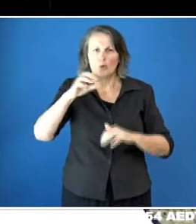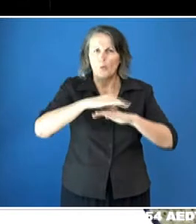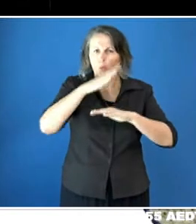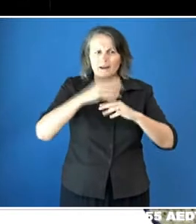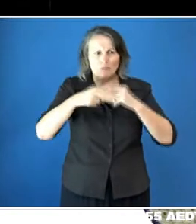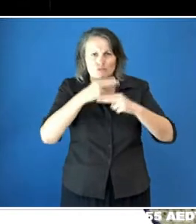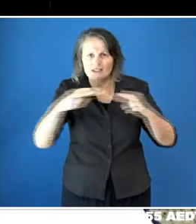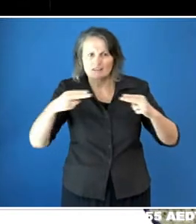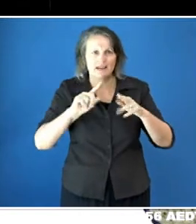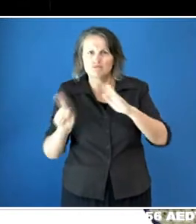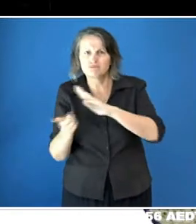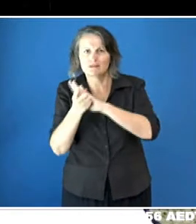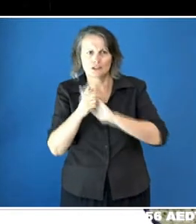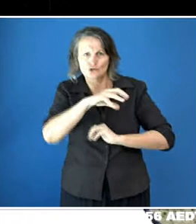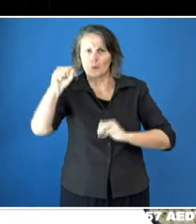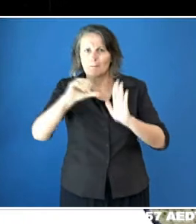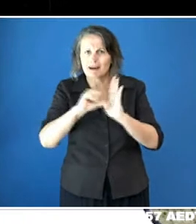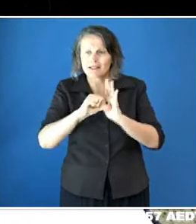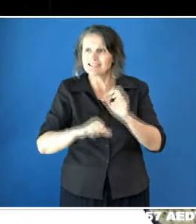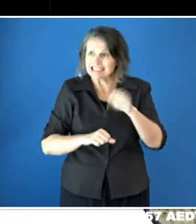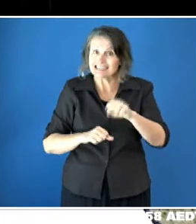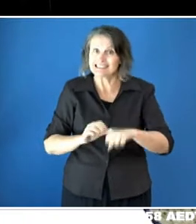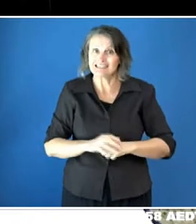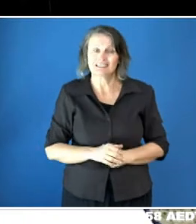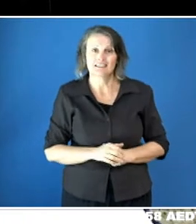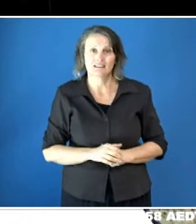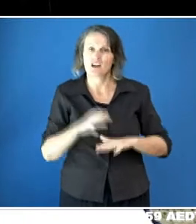Yes. MS EASTMAN: And then that marriage wasn't so good for you.